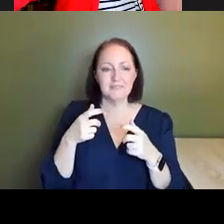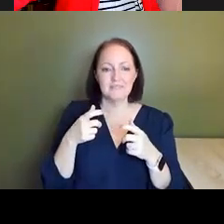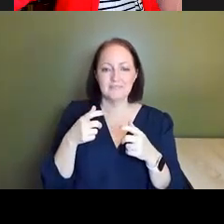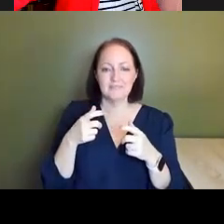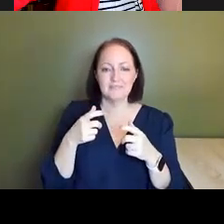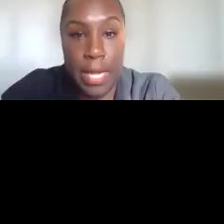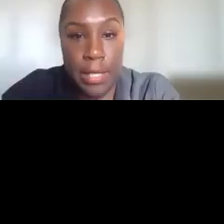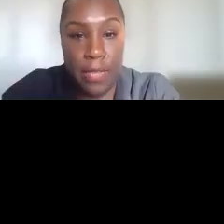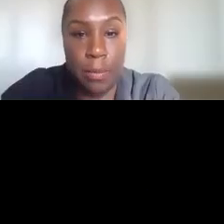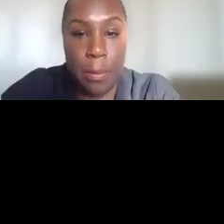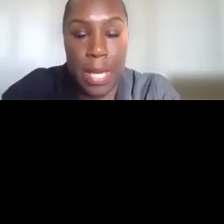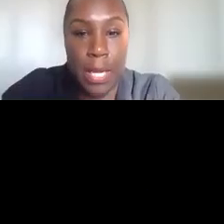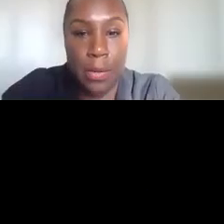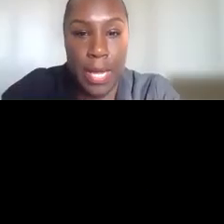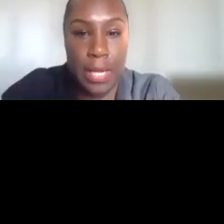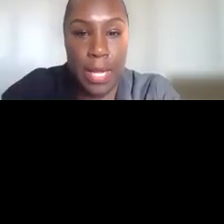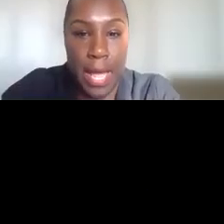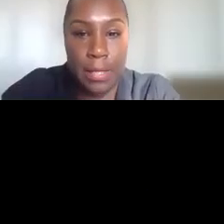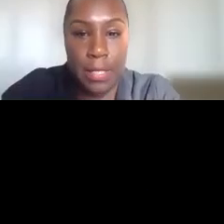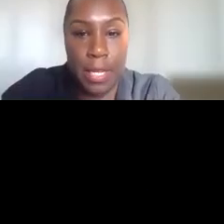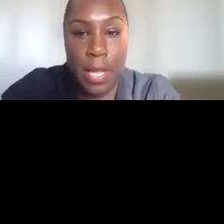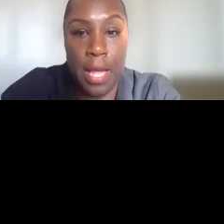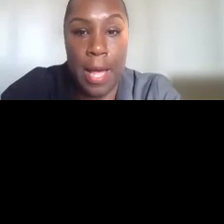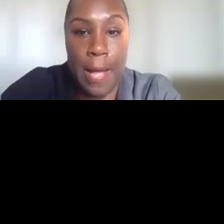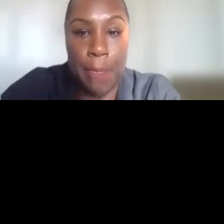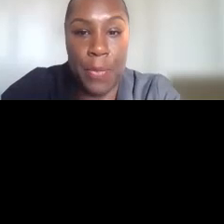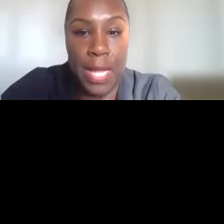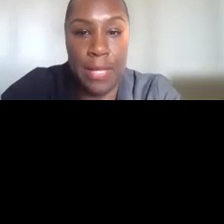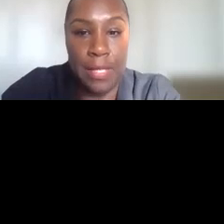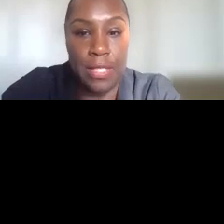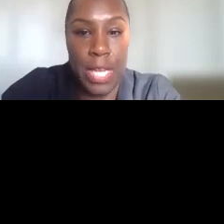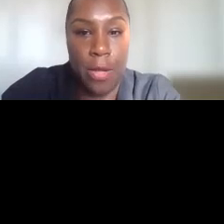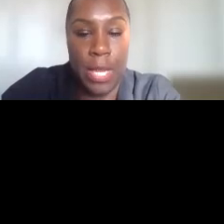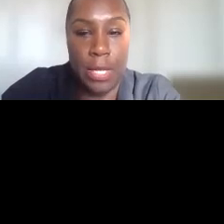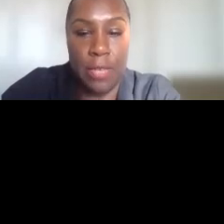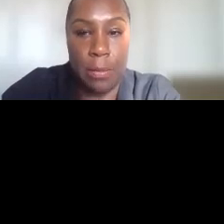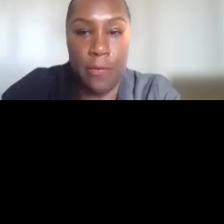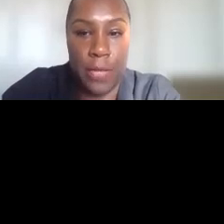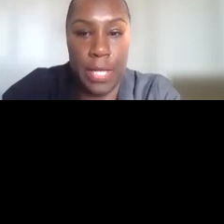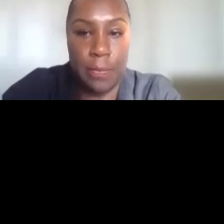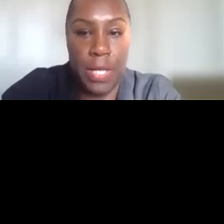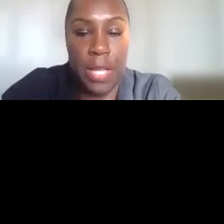by the Child Care and Development Block Grant Act. And the Child Care and Development Fund